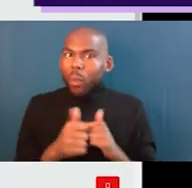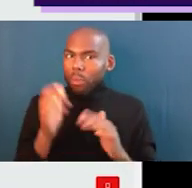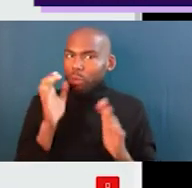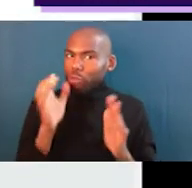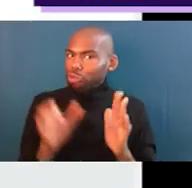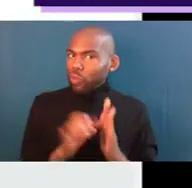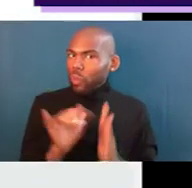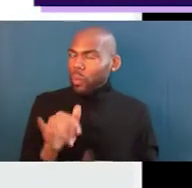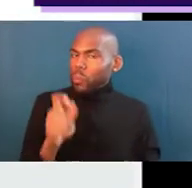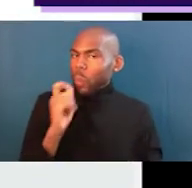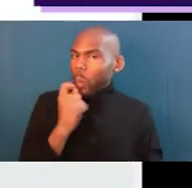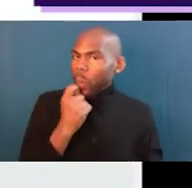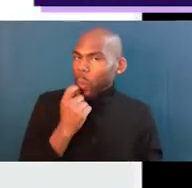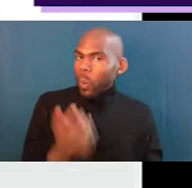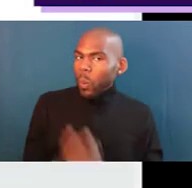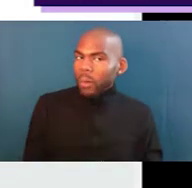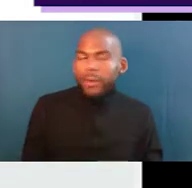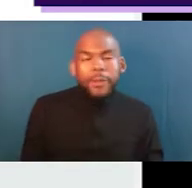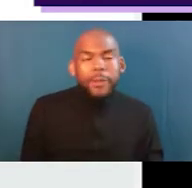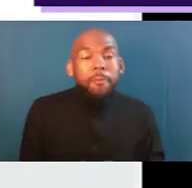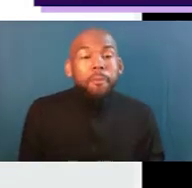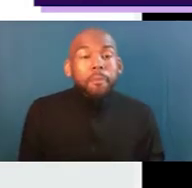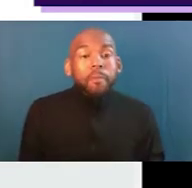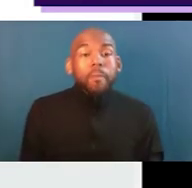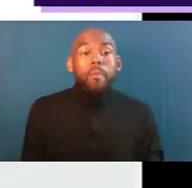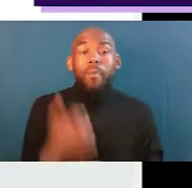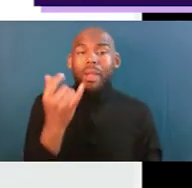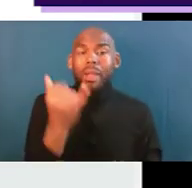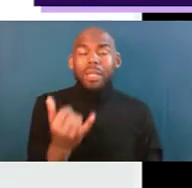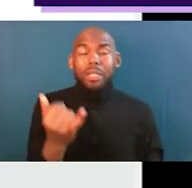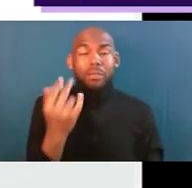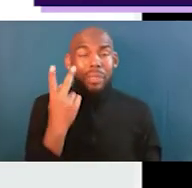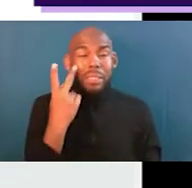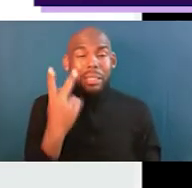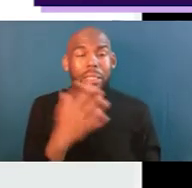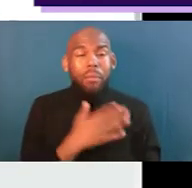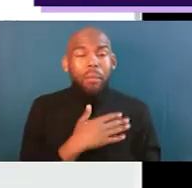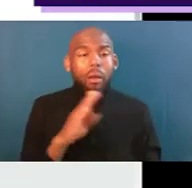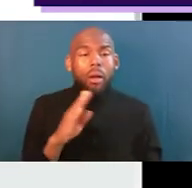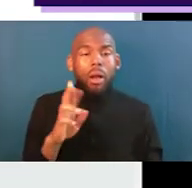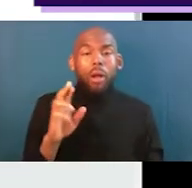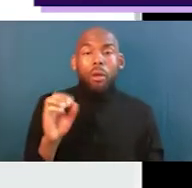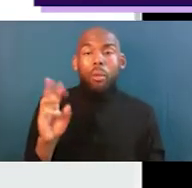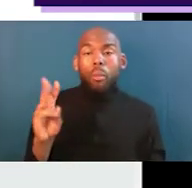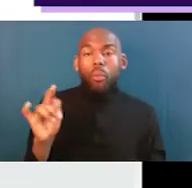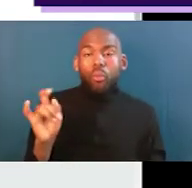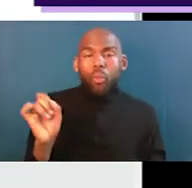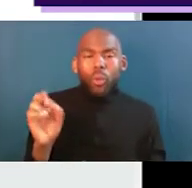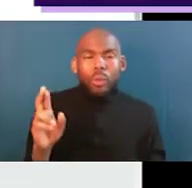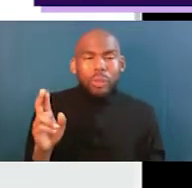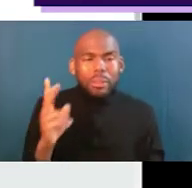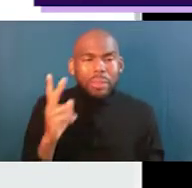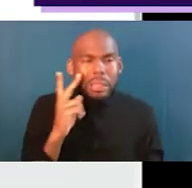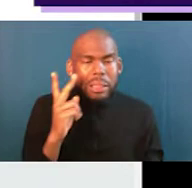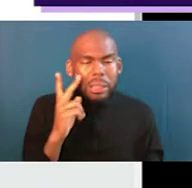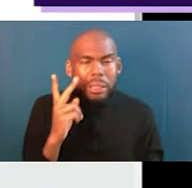Shop enter. >> CHRISTINA CLIFT: I'll use my browser link list, it'll be the quickest. >> AUTOMATED VOICE: Four region shop.